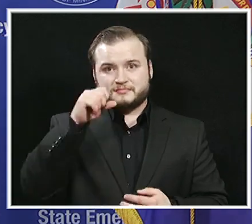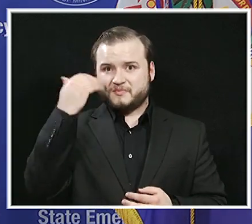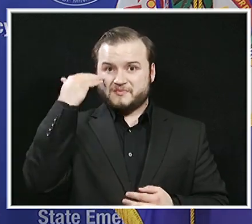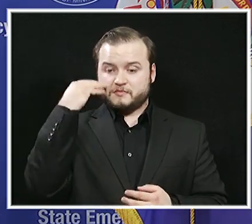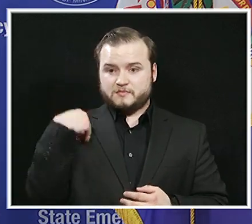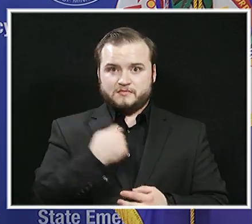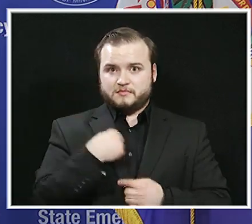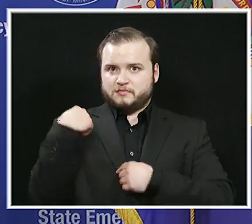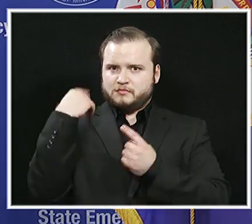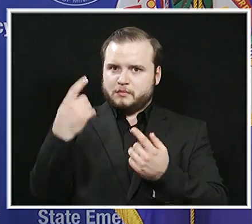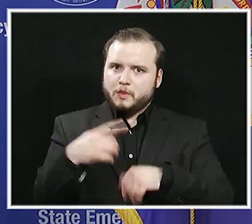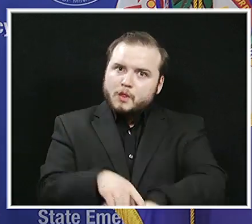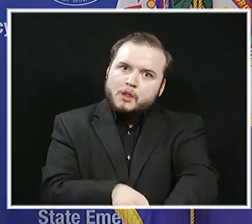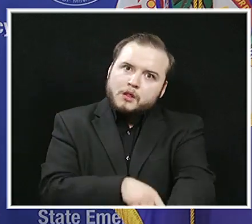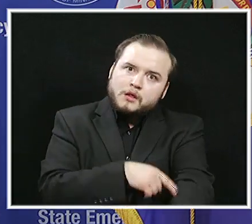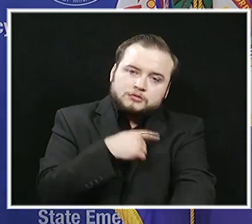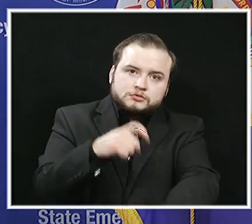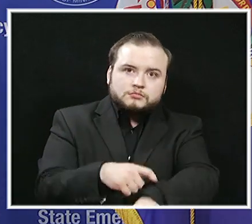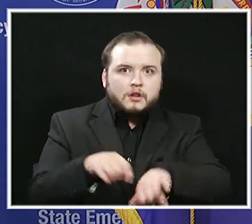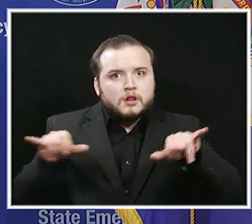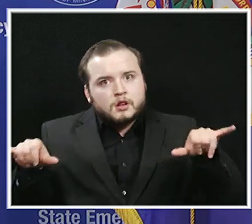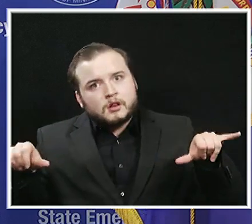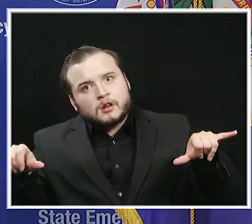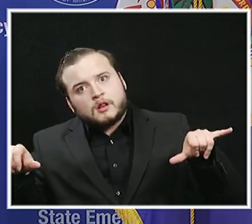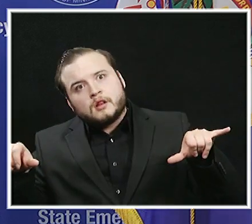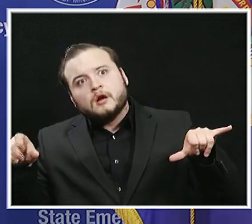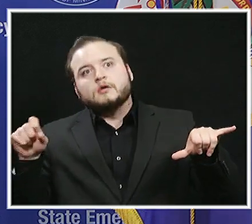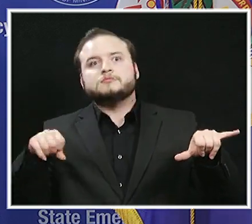yesterday. We're going to live with this for a while, and our goal